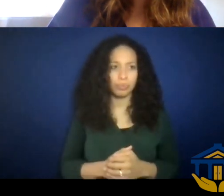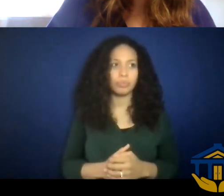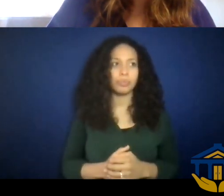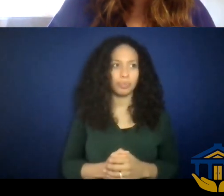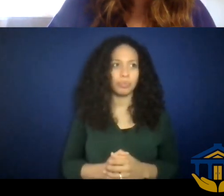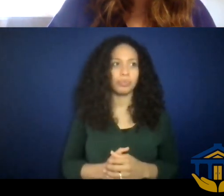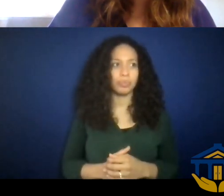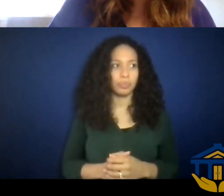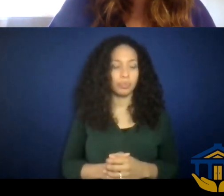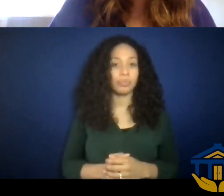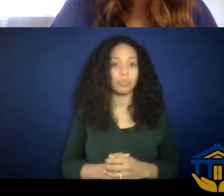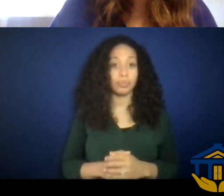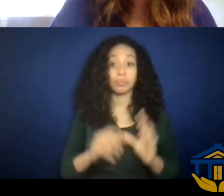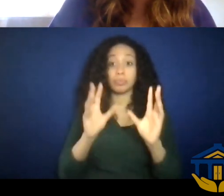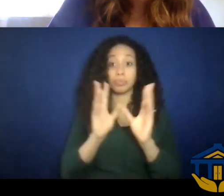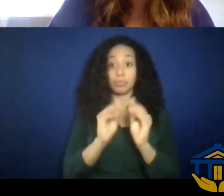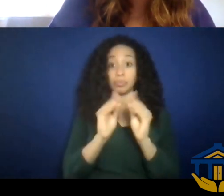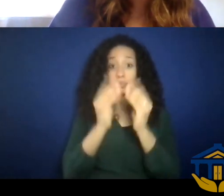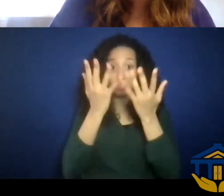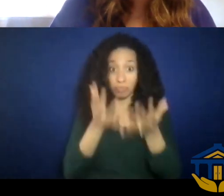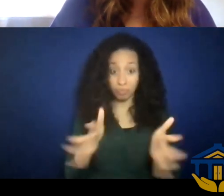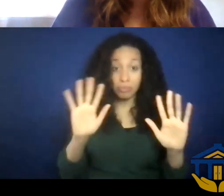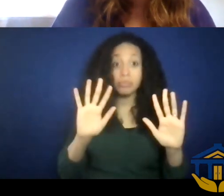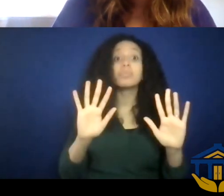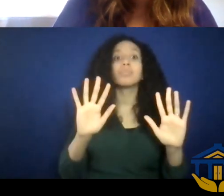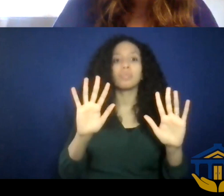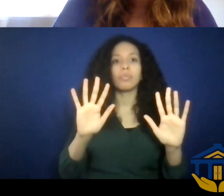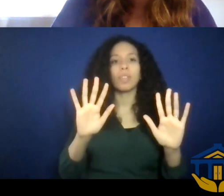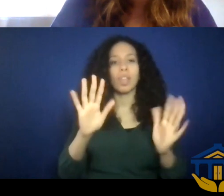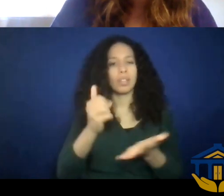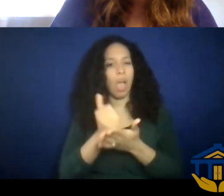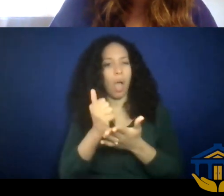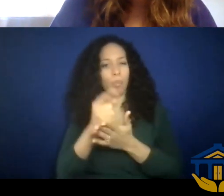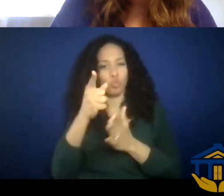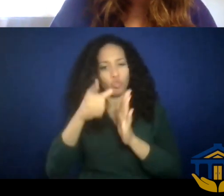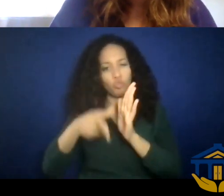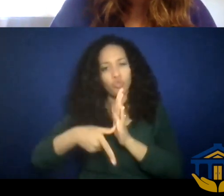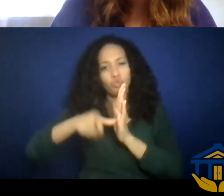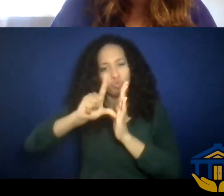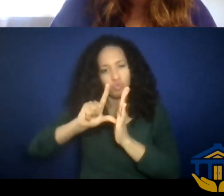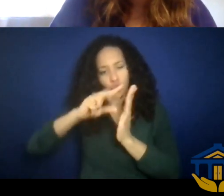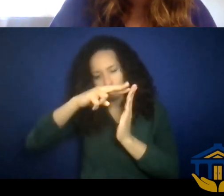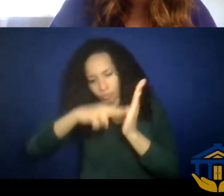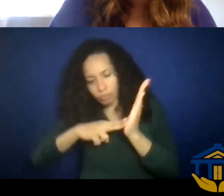So, after the meeting it's really helpful to review your notes and if you brought someone,